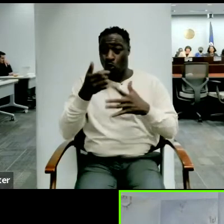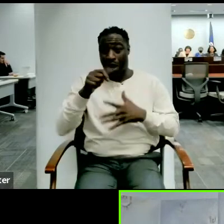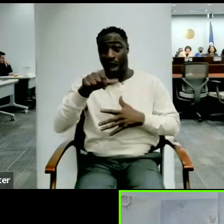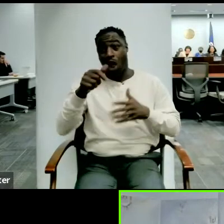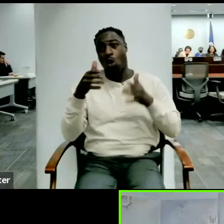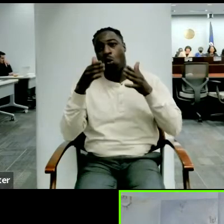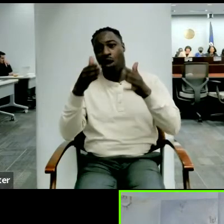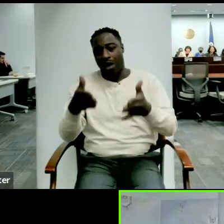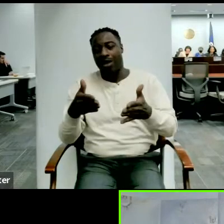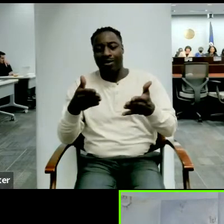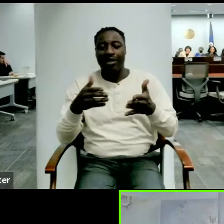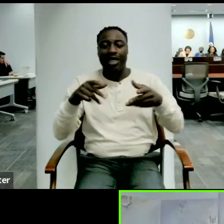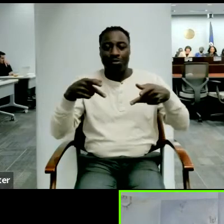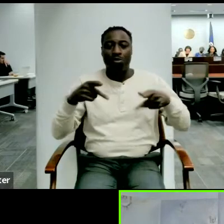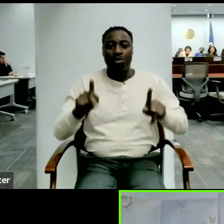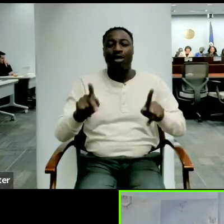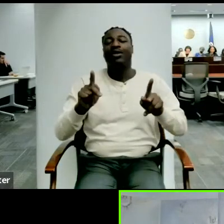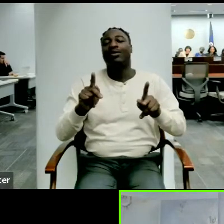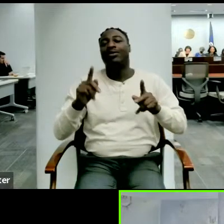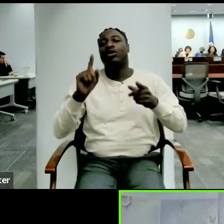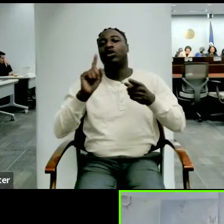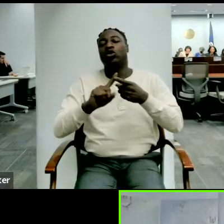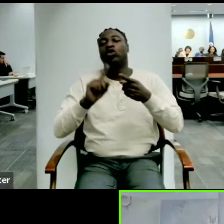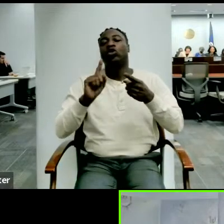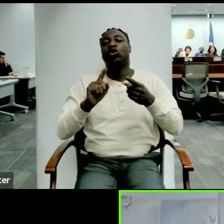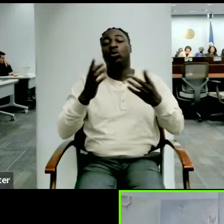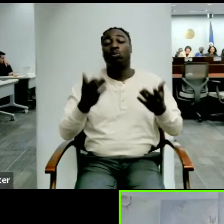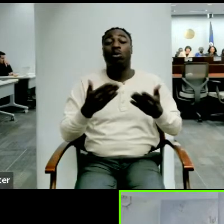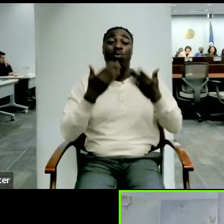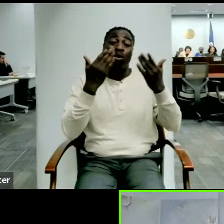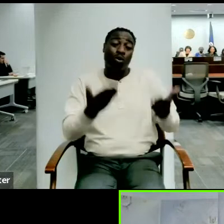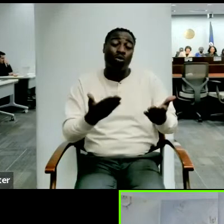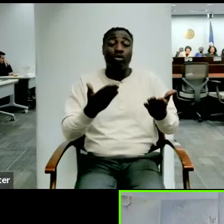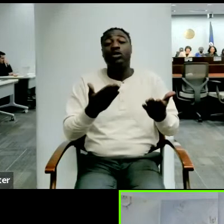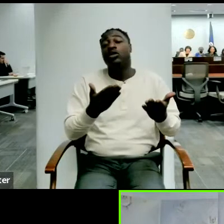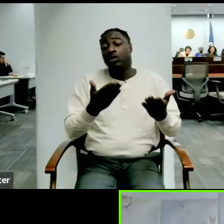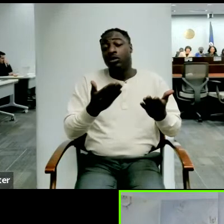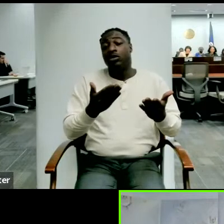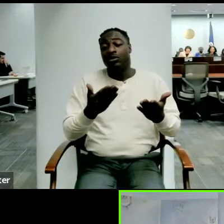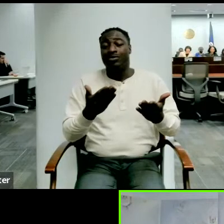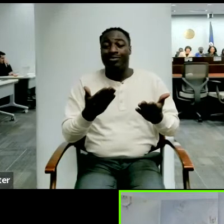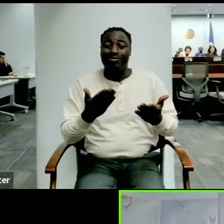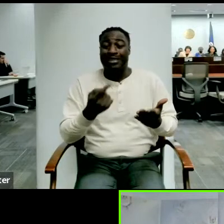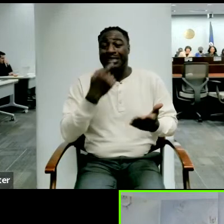it is permitted even then to propose, to put in the substantial burden on the,